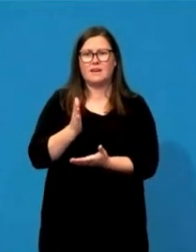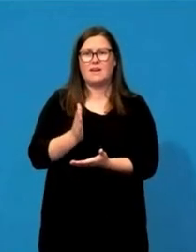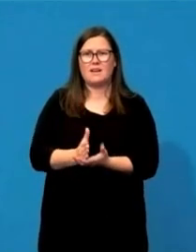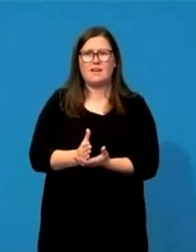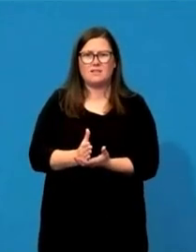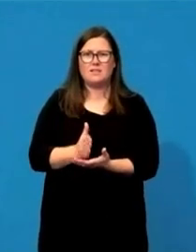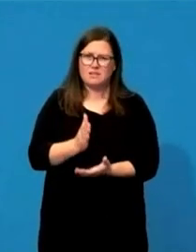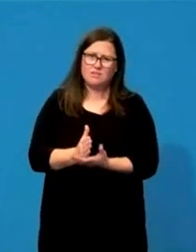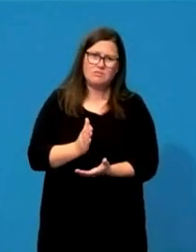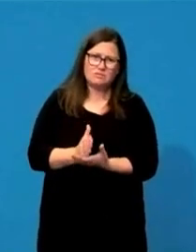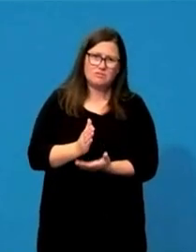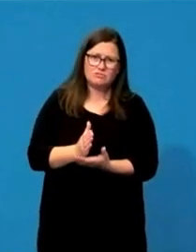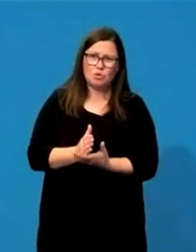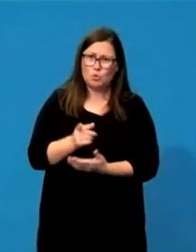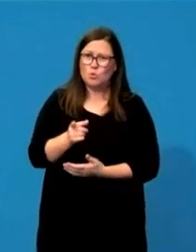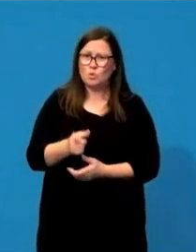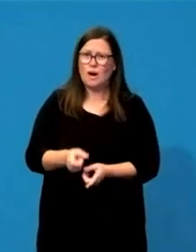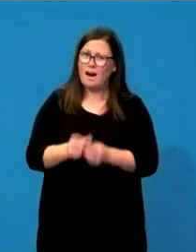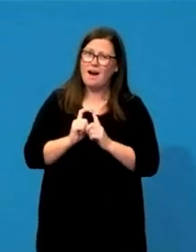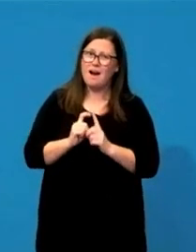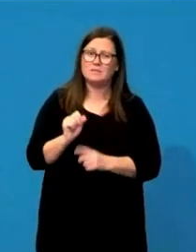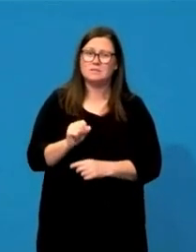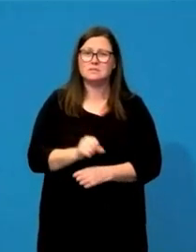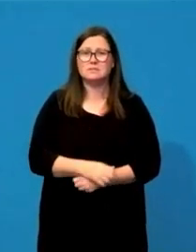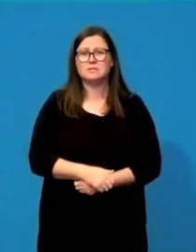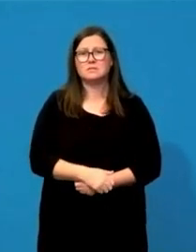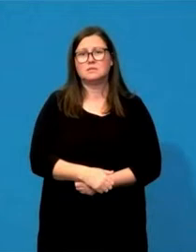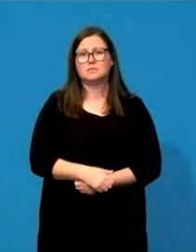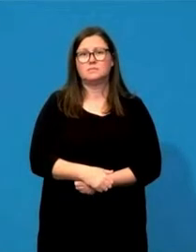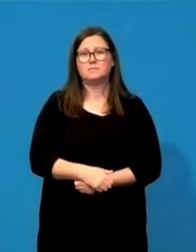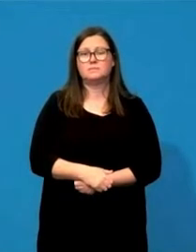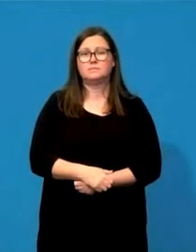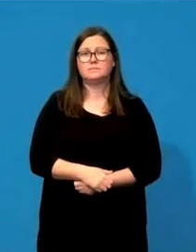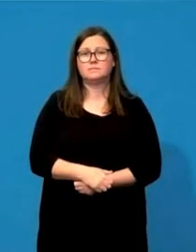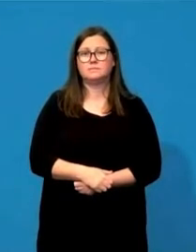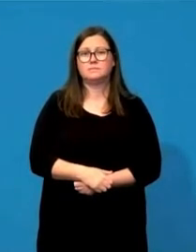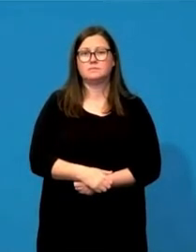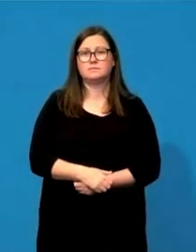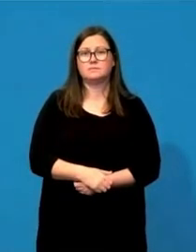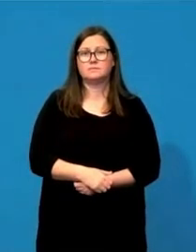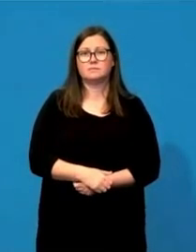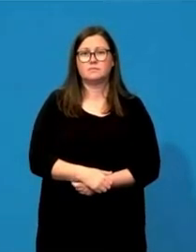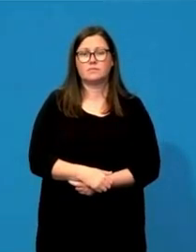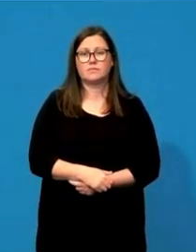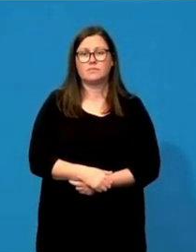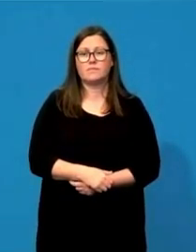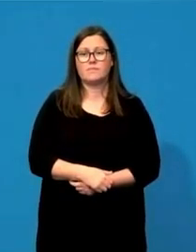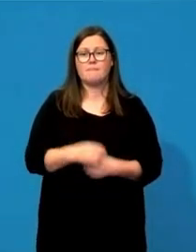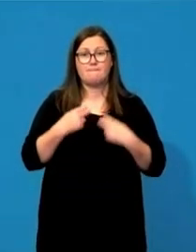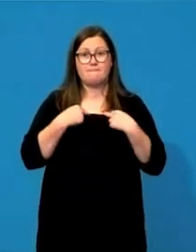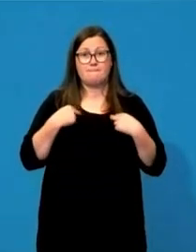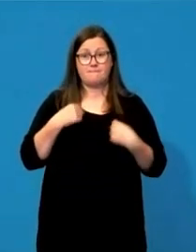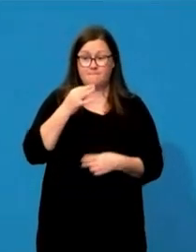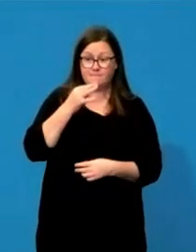is true. MS TARRAGO: And is there another hoist as well that you've been waiting for?